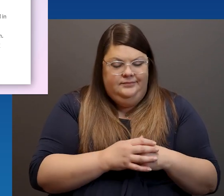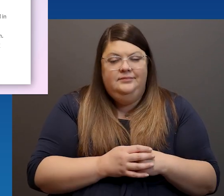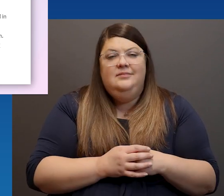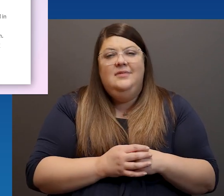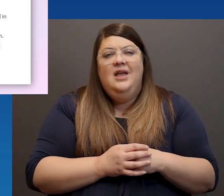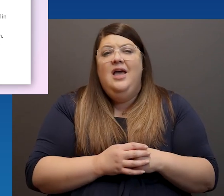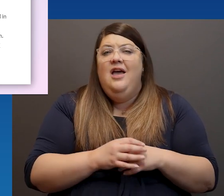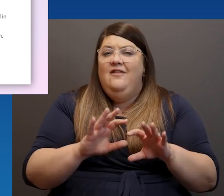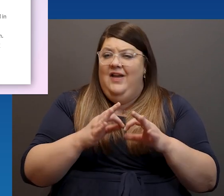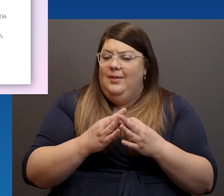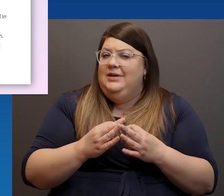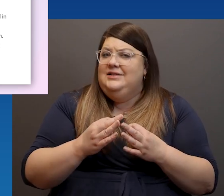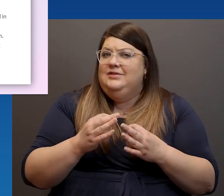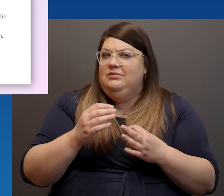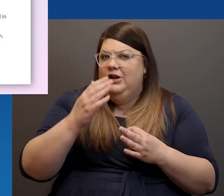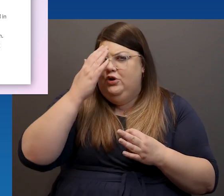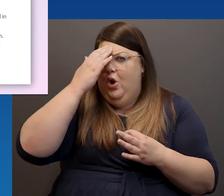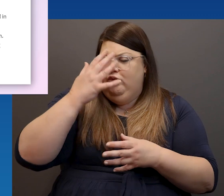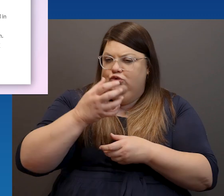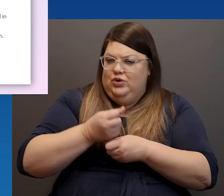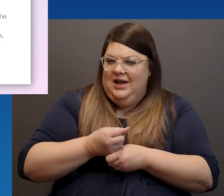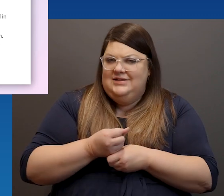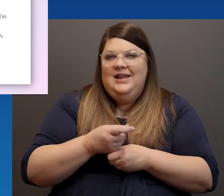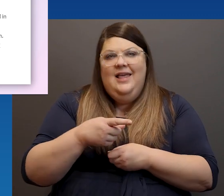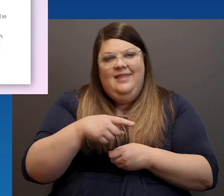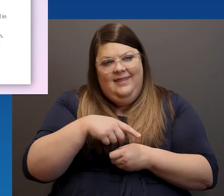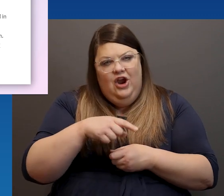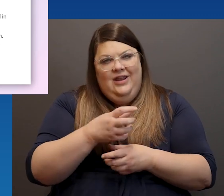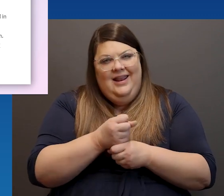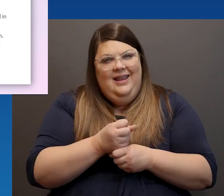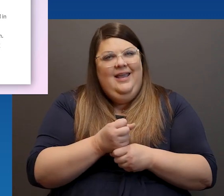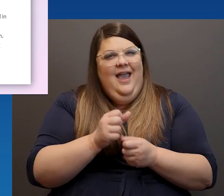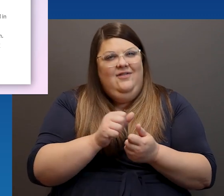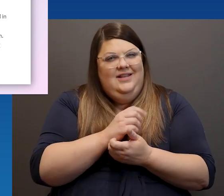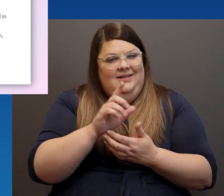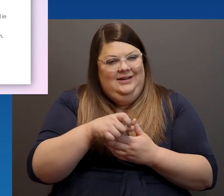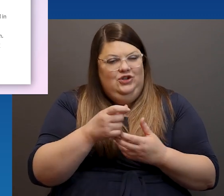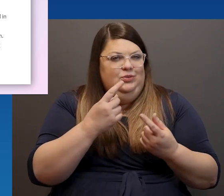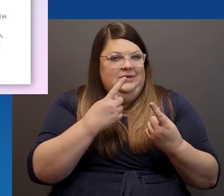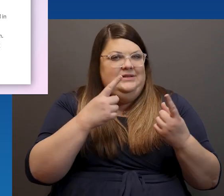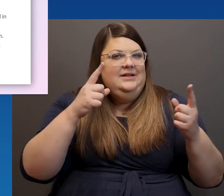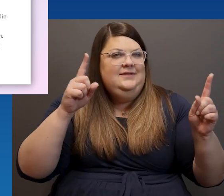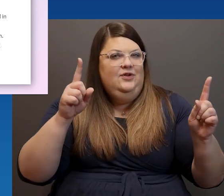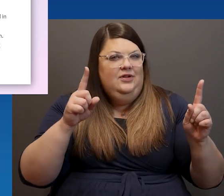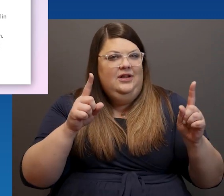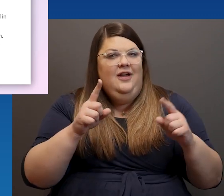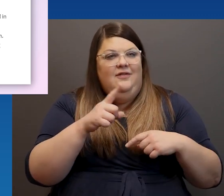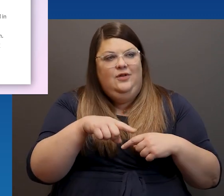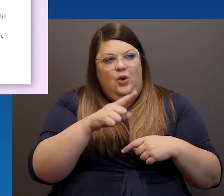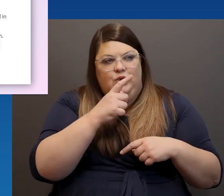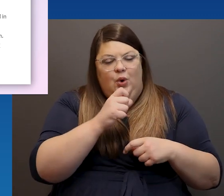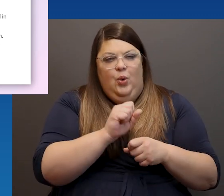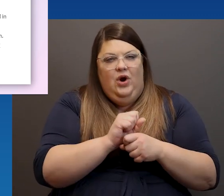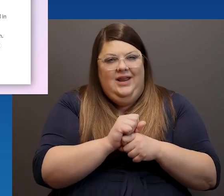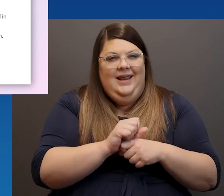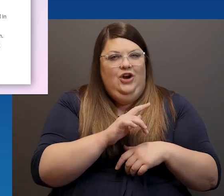are getting the information they need to be successful in working in early intervention or early childhood special education.